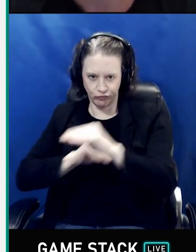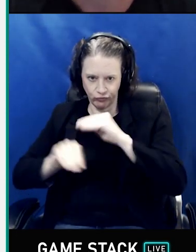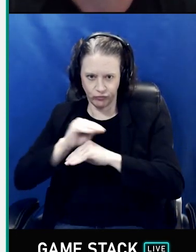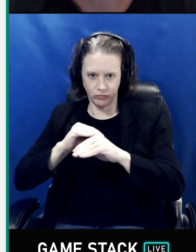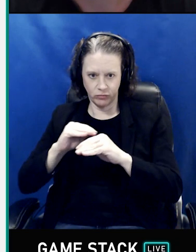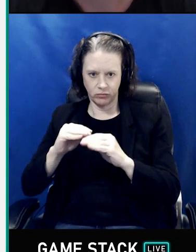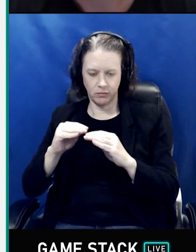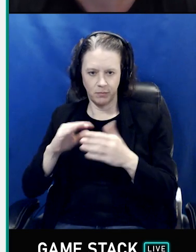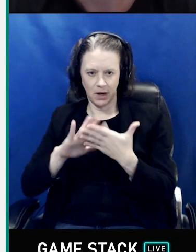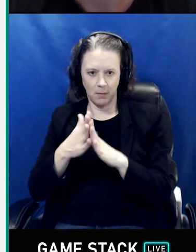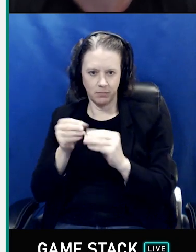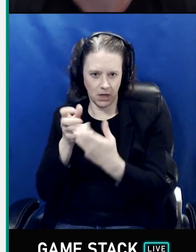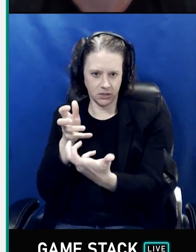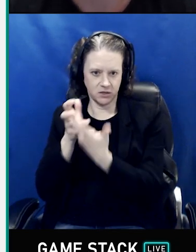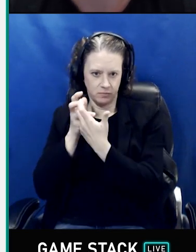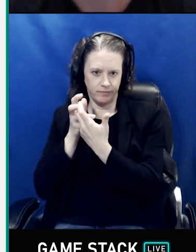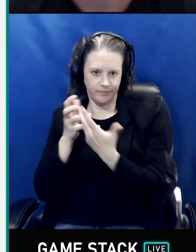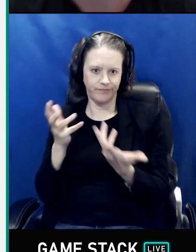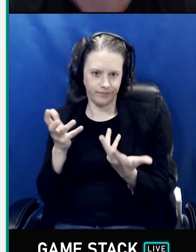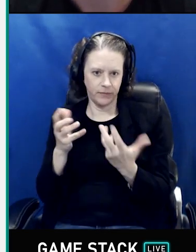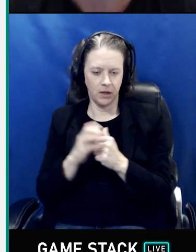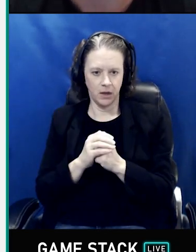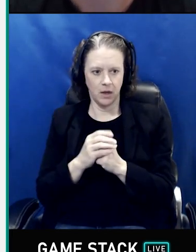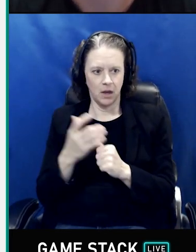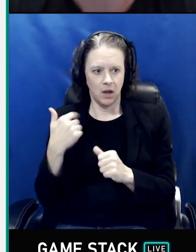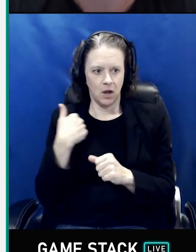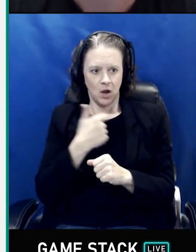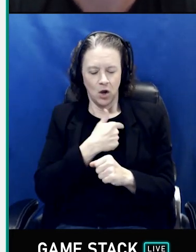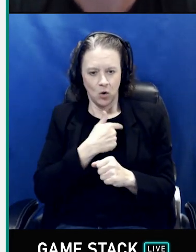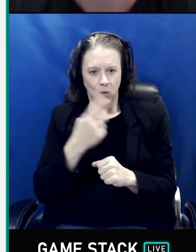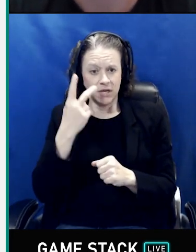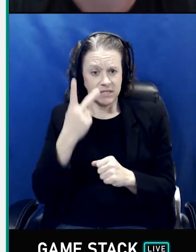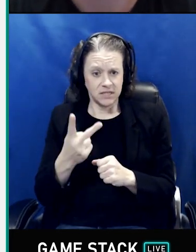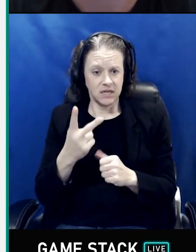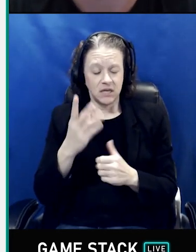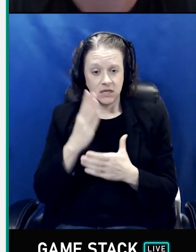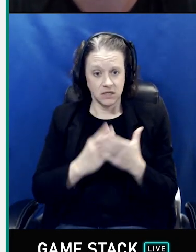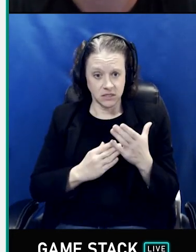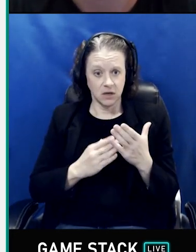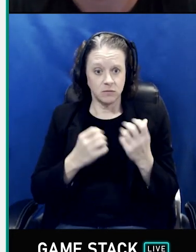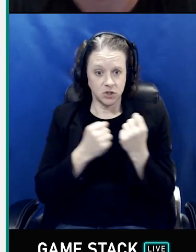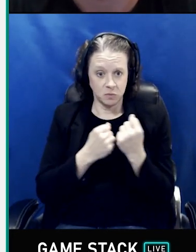we see the scaling of touch support for situations in which a controller is inaccessible.